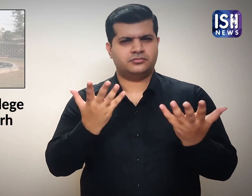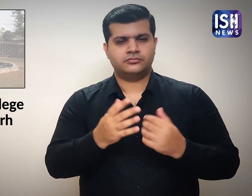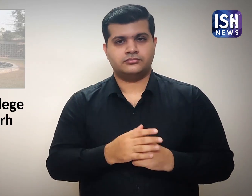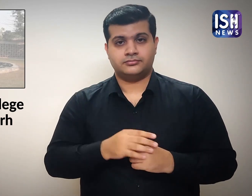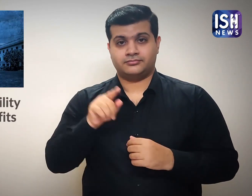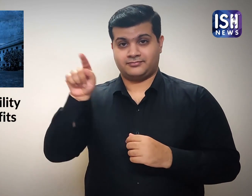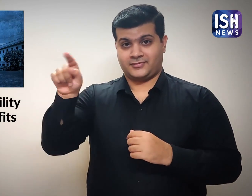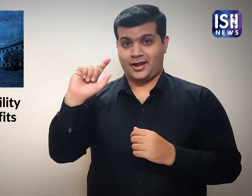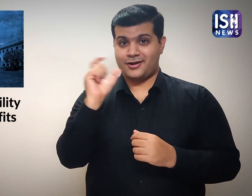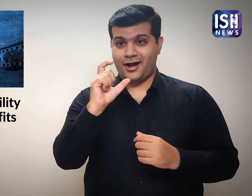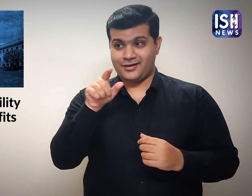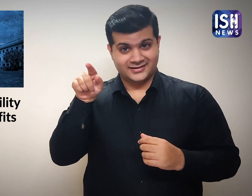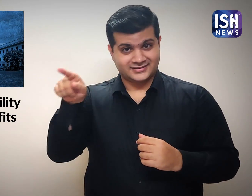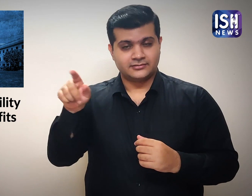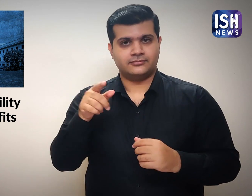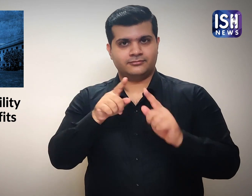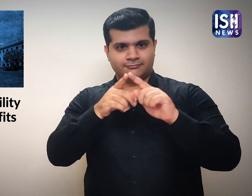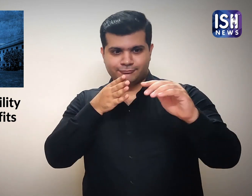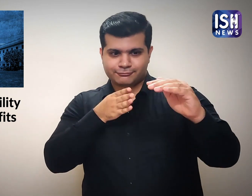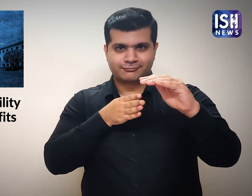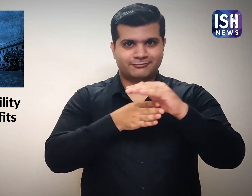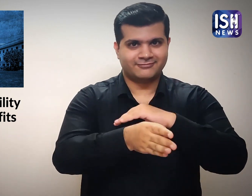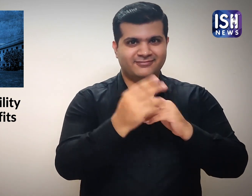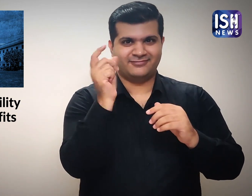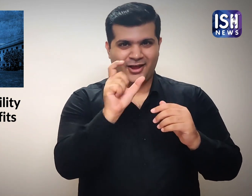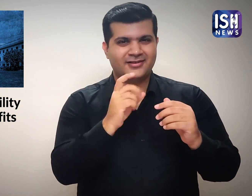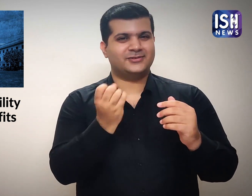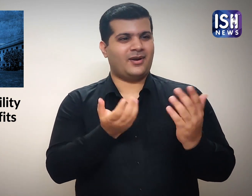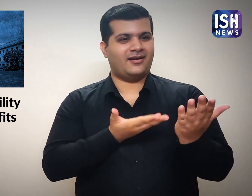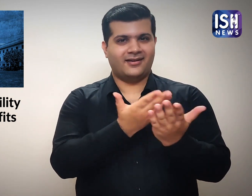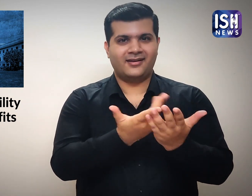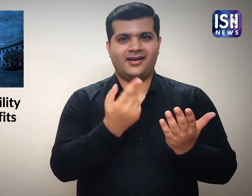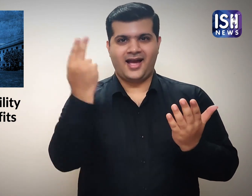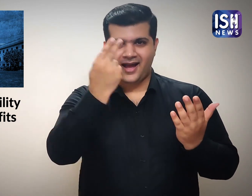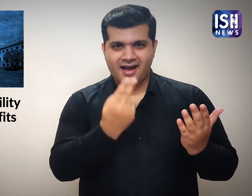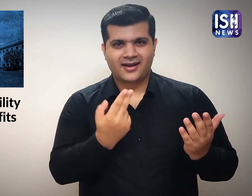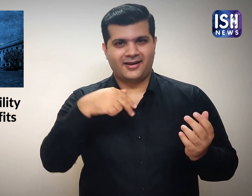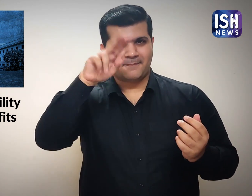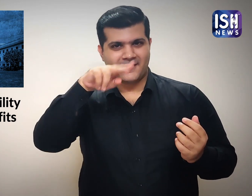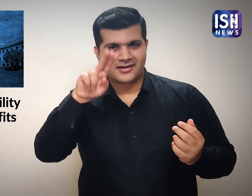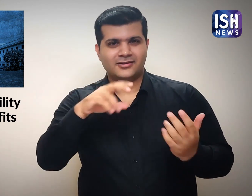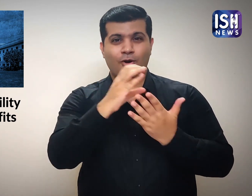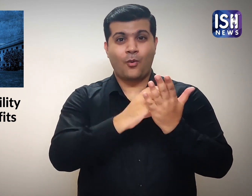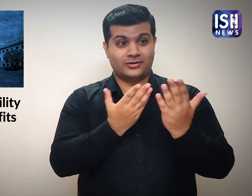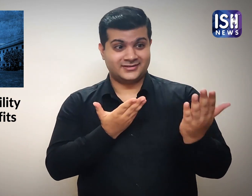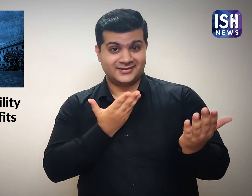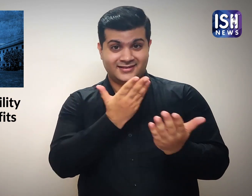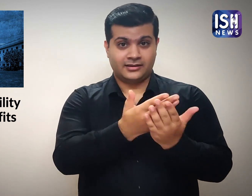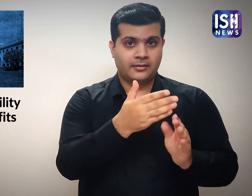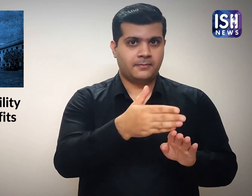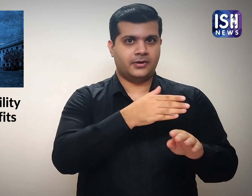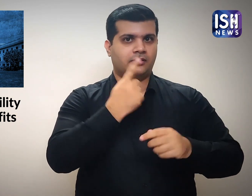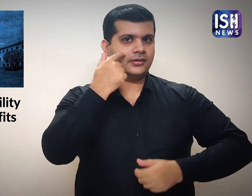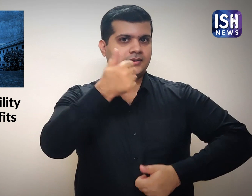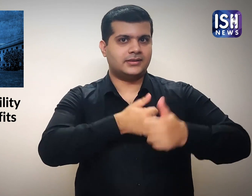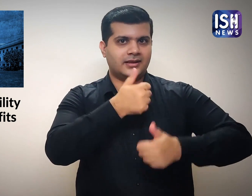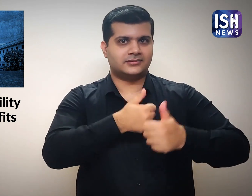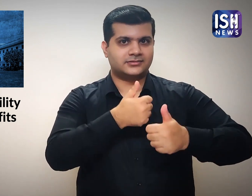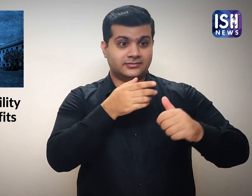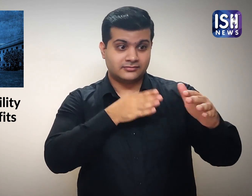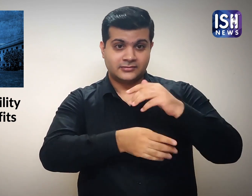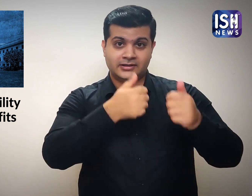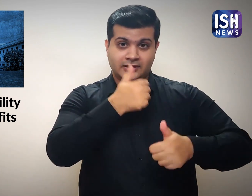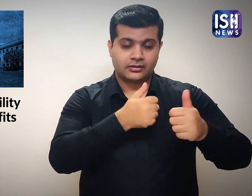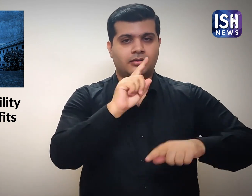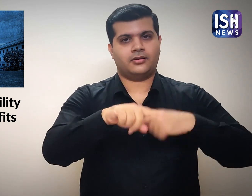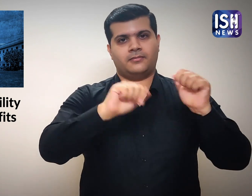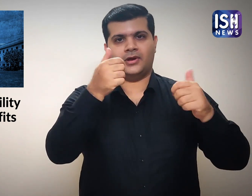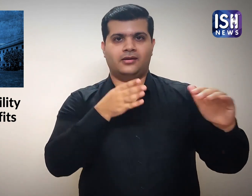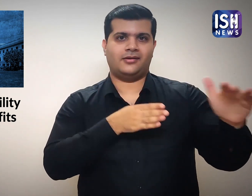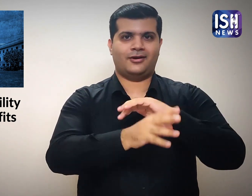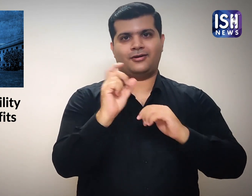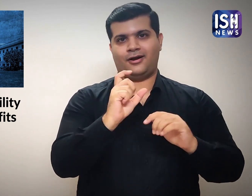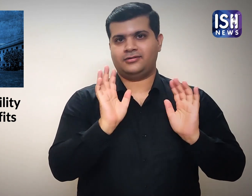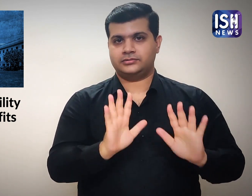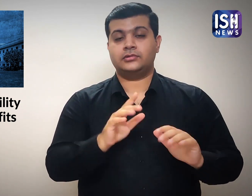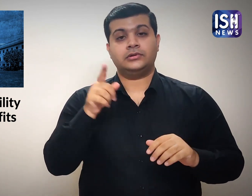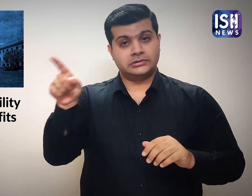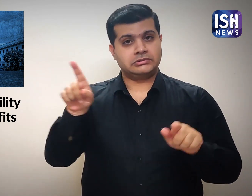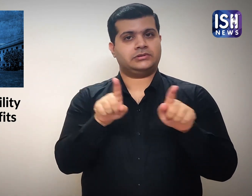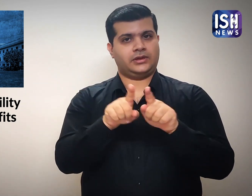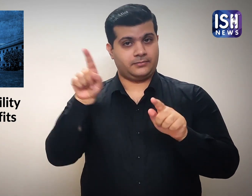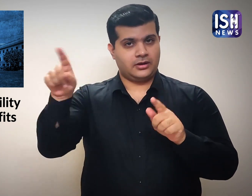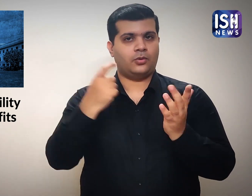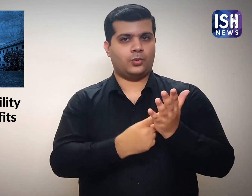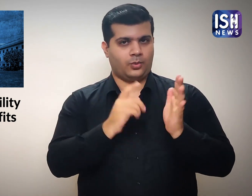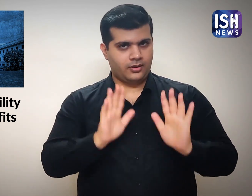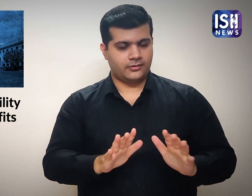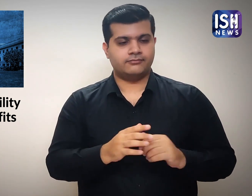To apply for the Painting and Applied Art course, one has to first appear for the aptitude test.